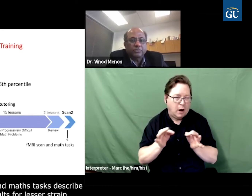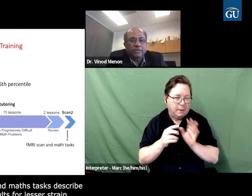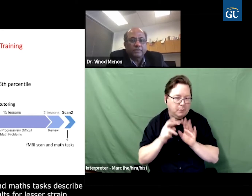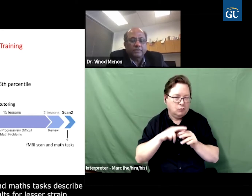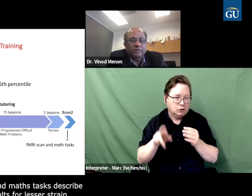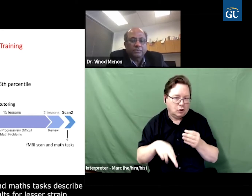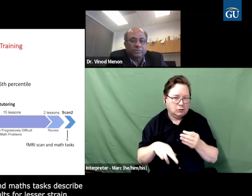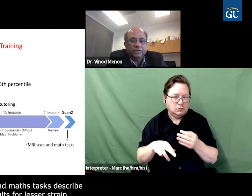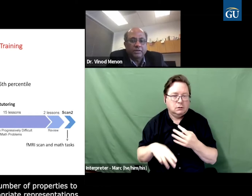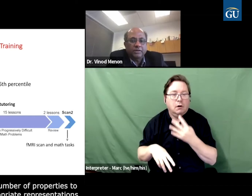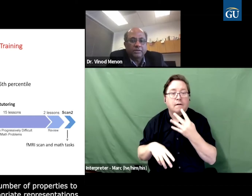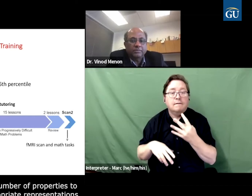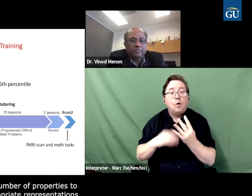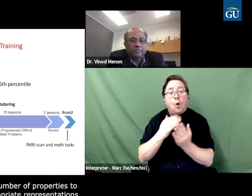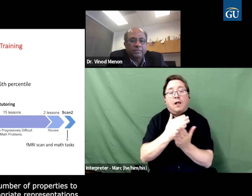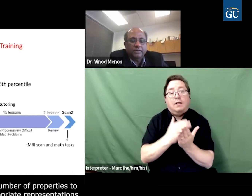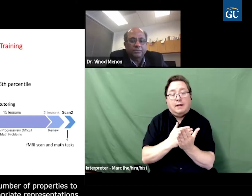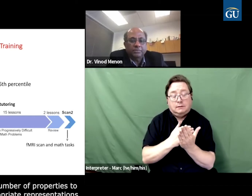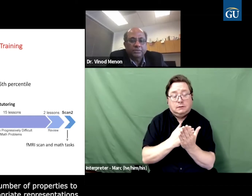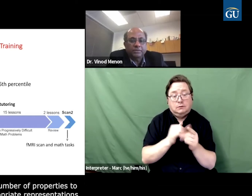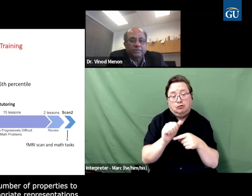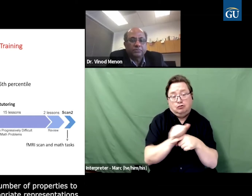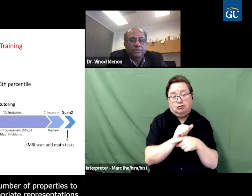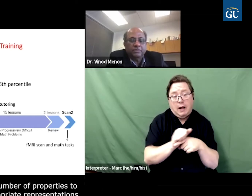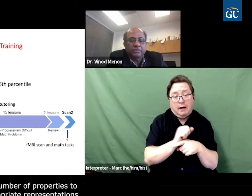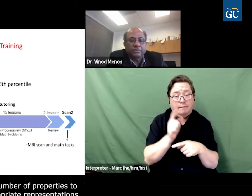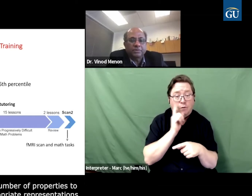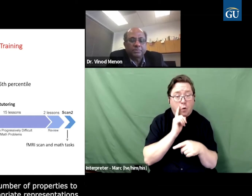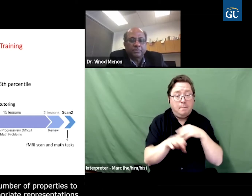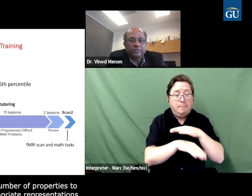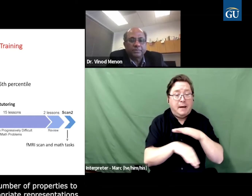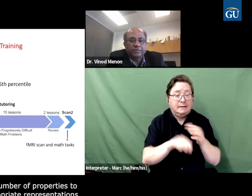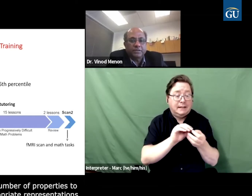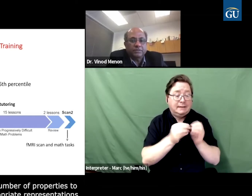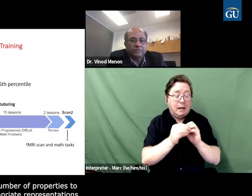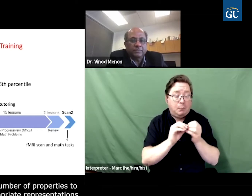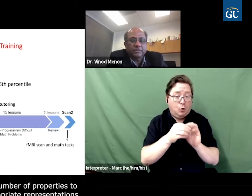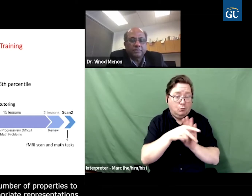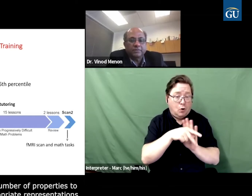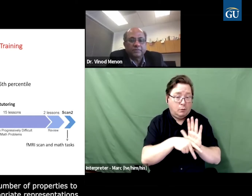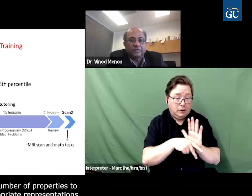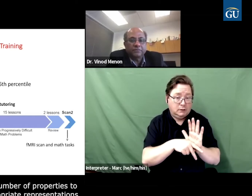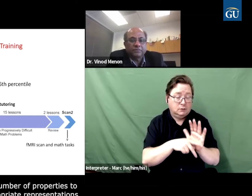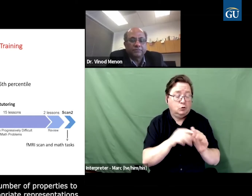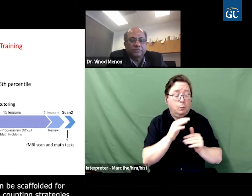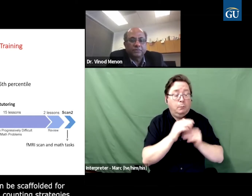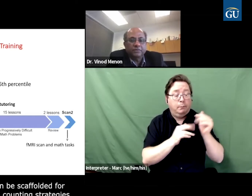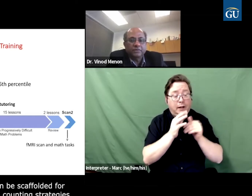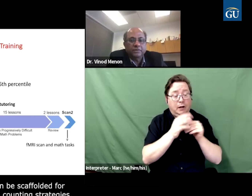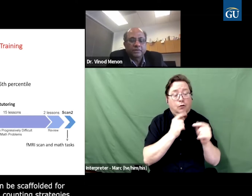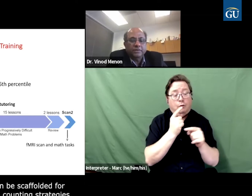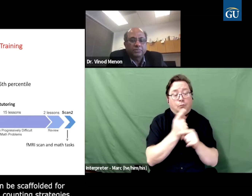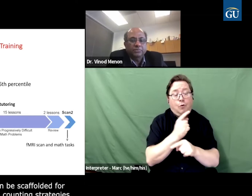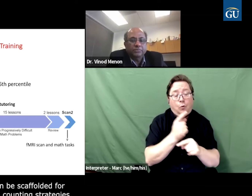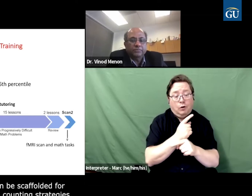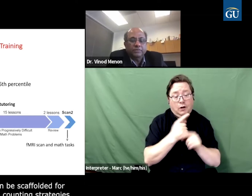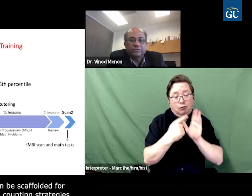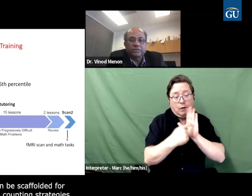four lessons train on basic number properties to build appropriate representations that can be scaffolded